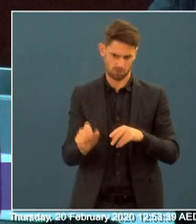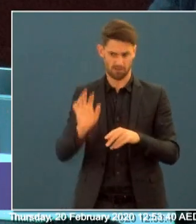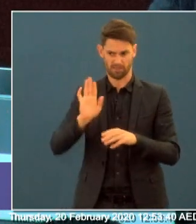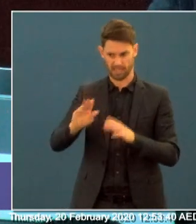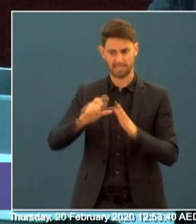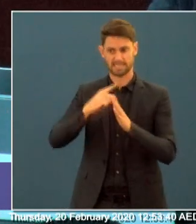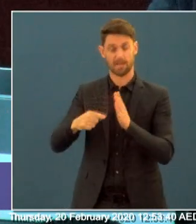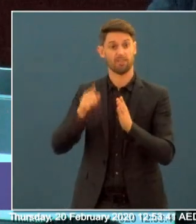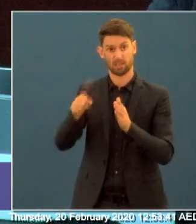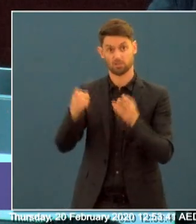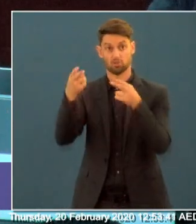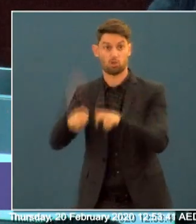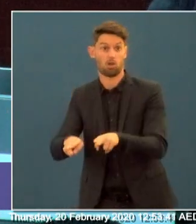particularly intellectual disability,